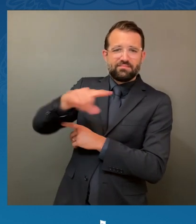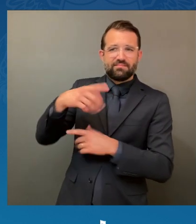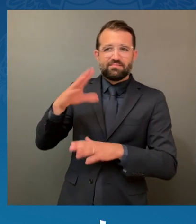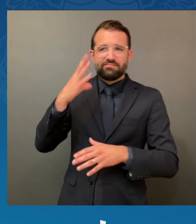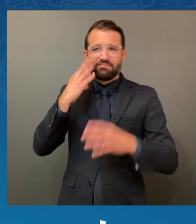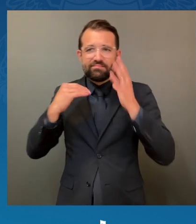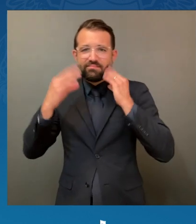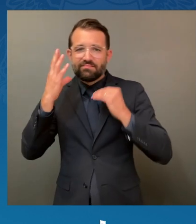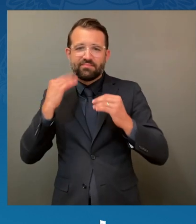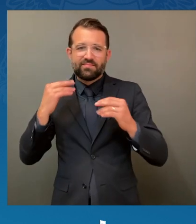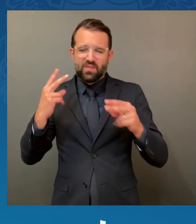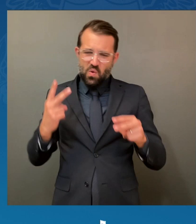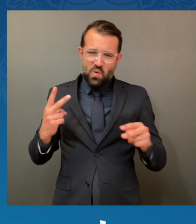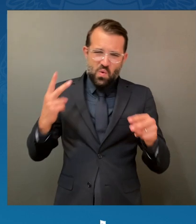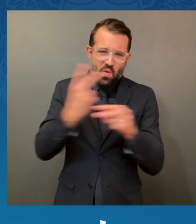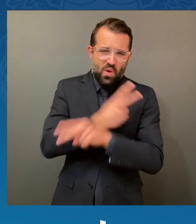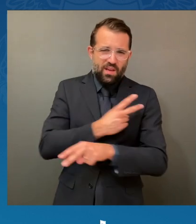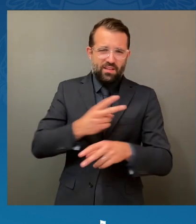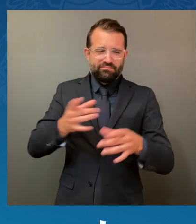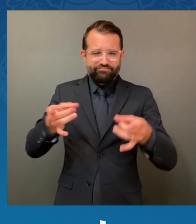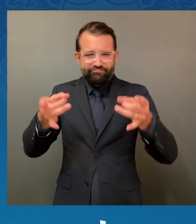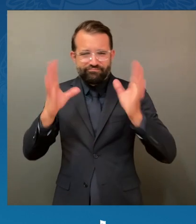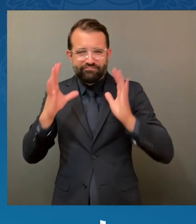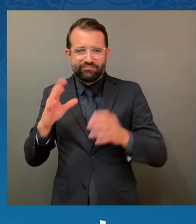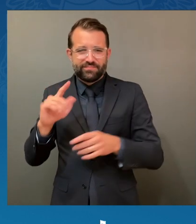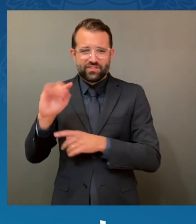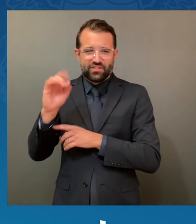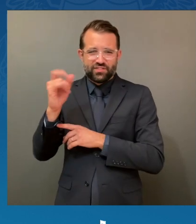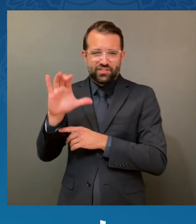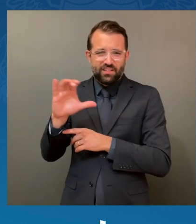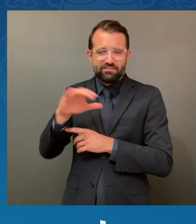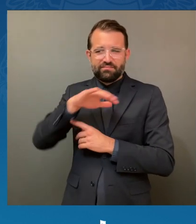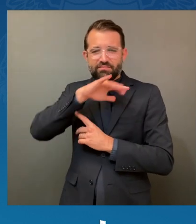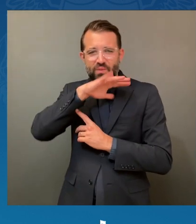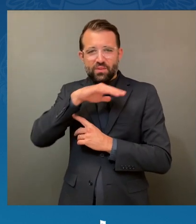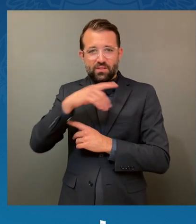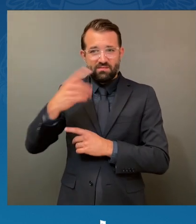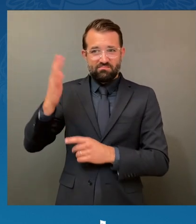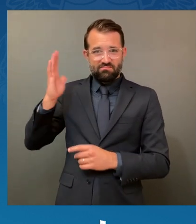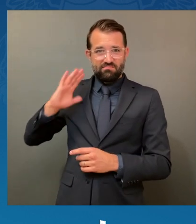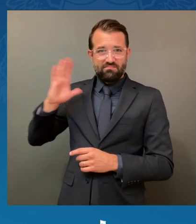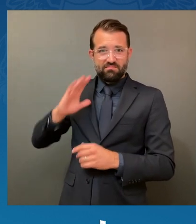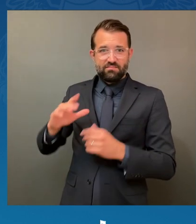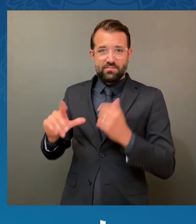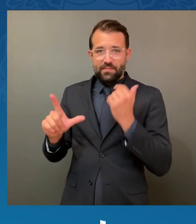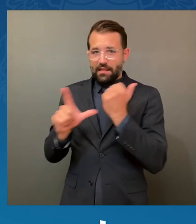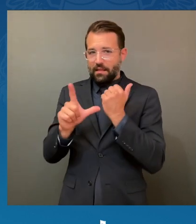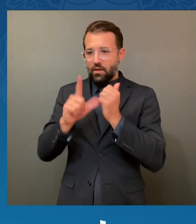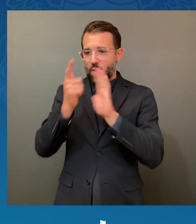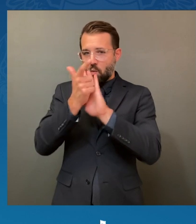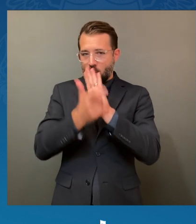As the former District Attorney of San Francisco, I created that city's first environmental justice unit.